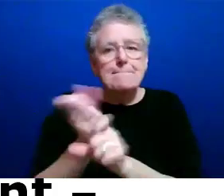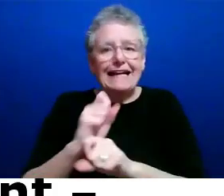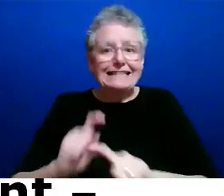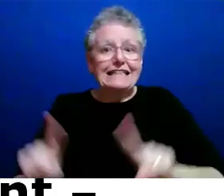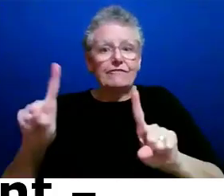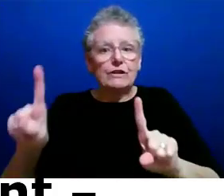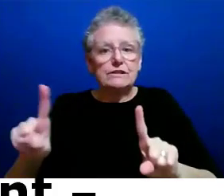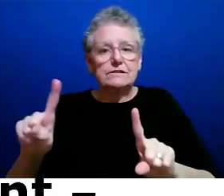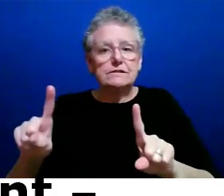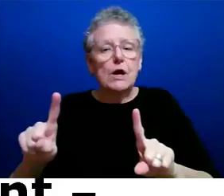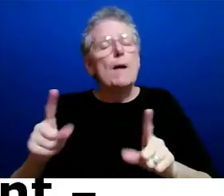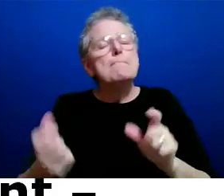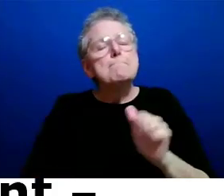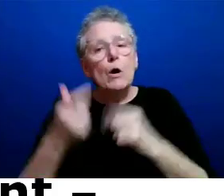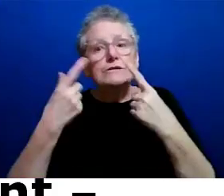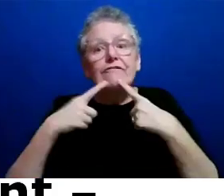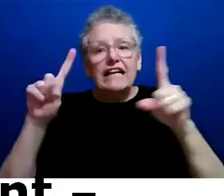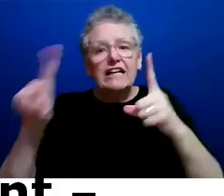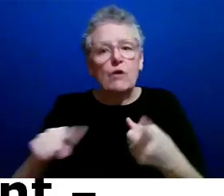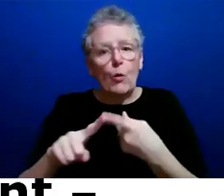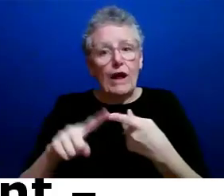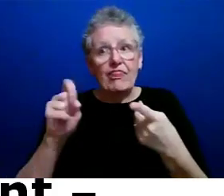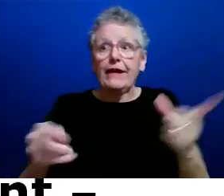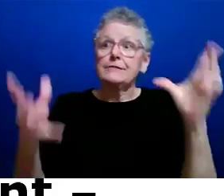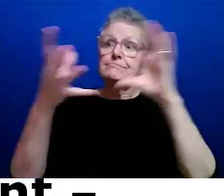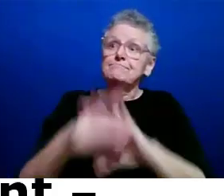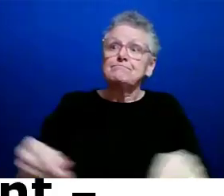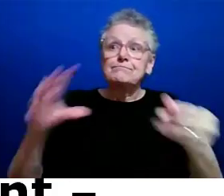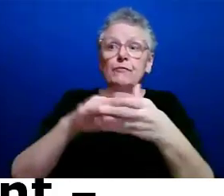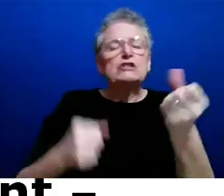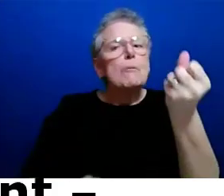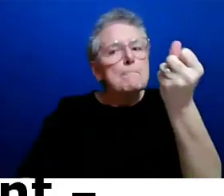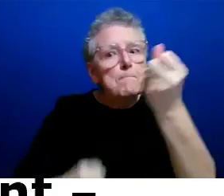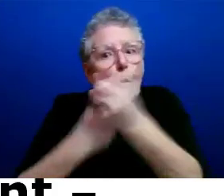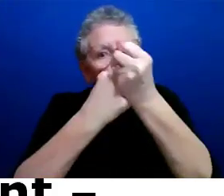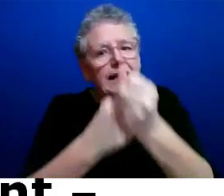It's most effective when it's supported by data.